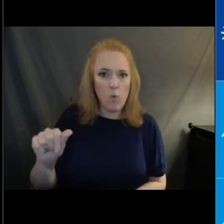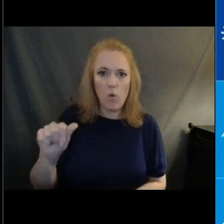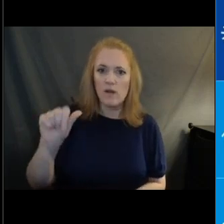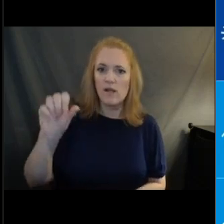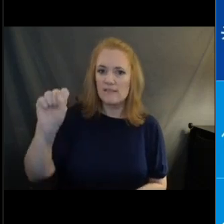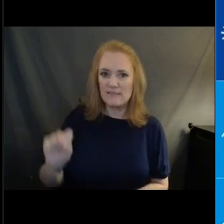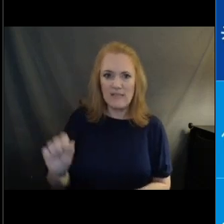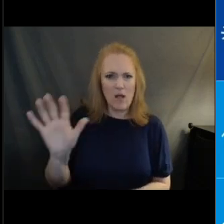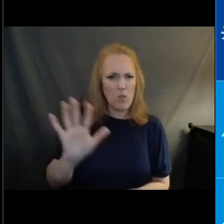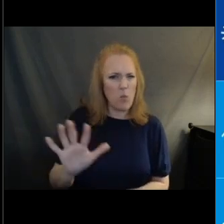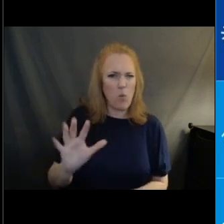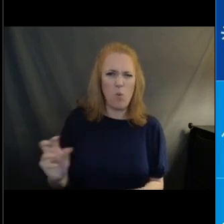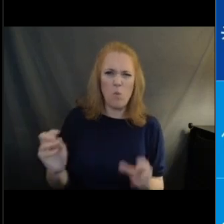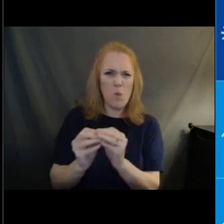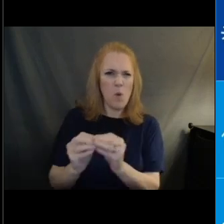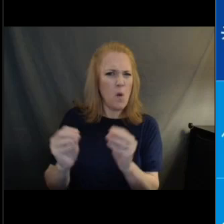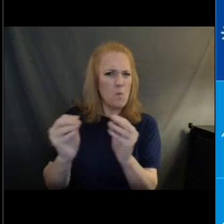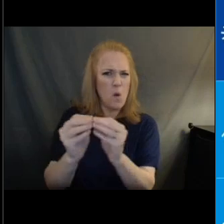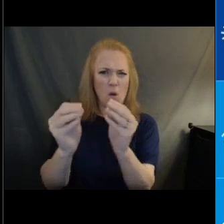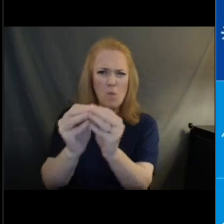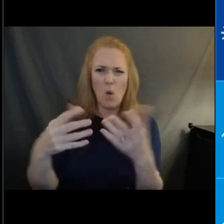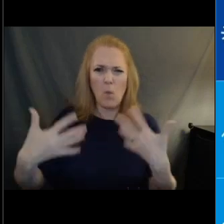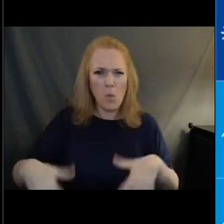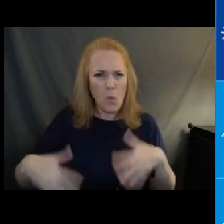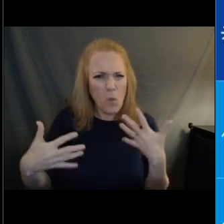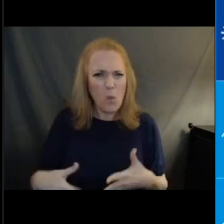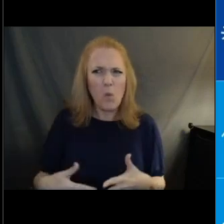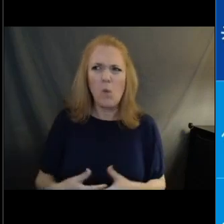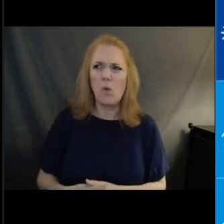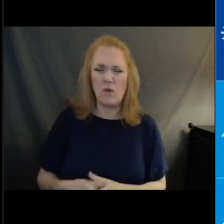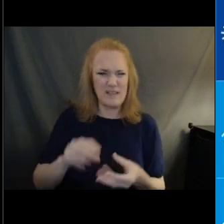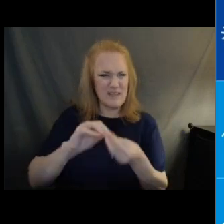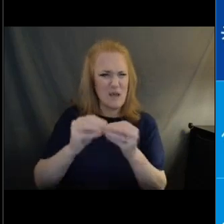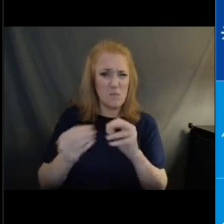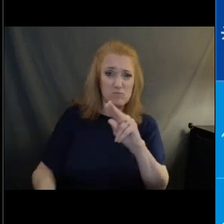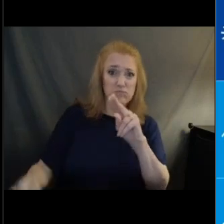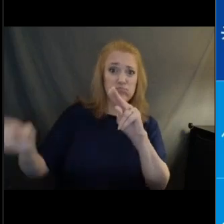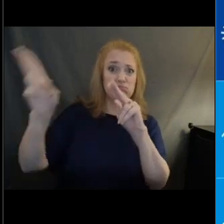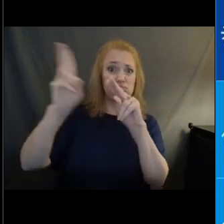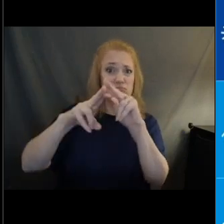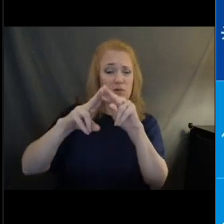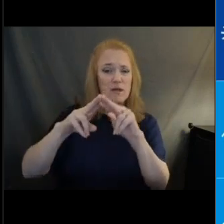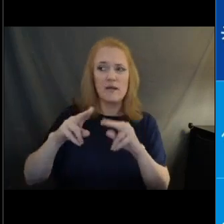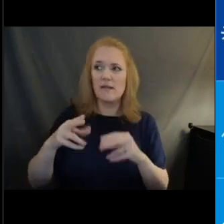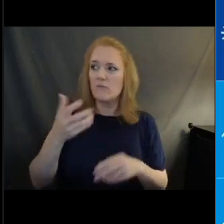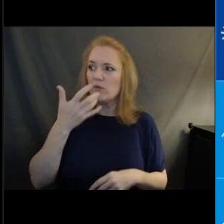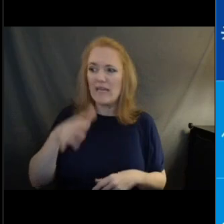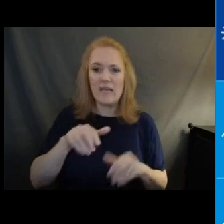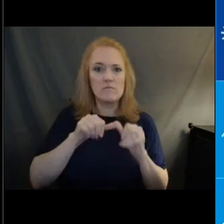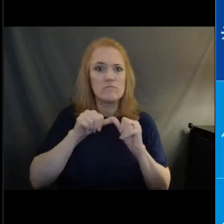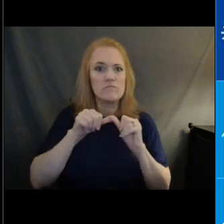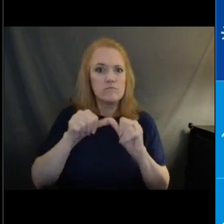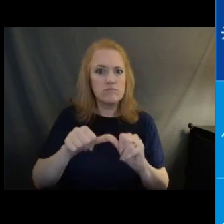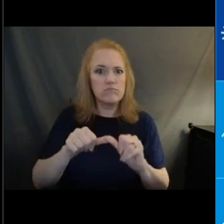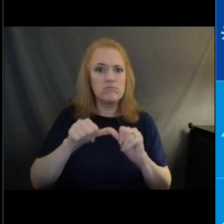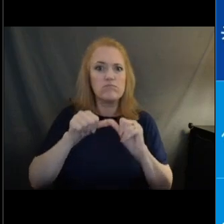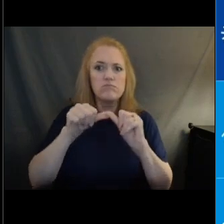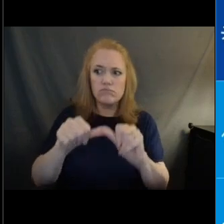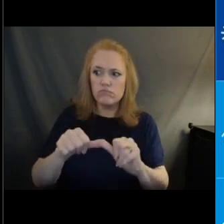just an unprecedented number of days, long stretches where heat advisories and heat warnings